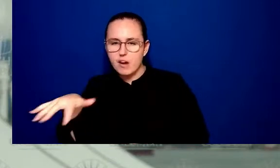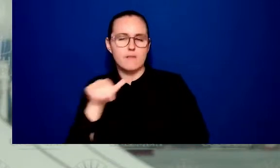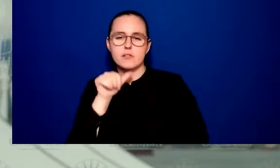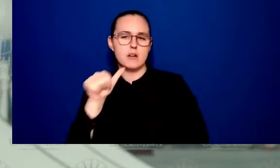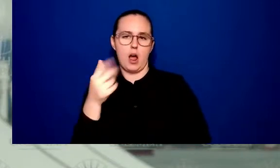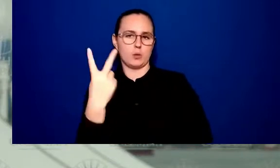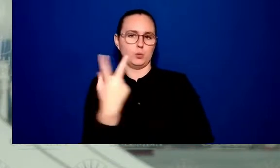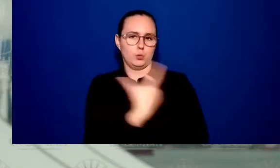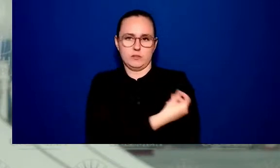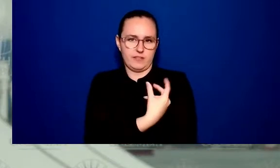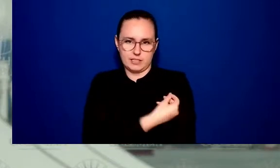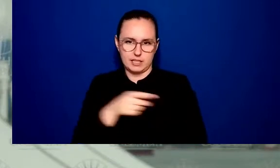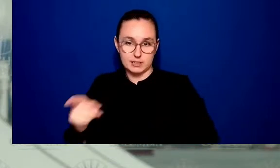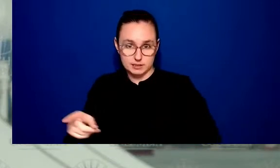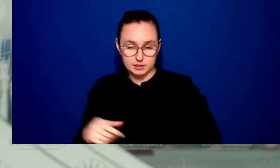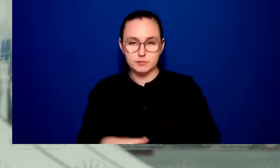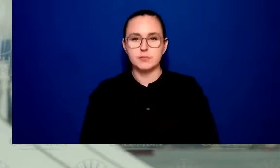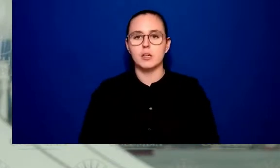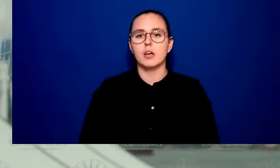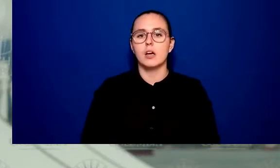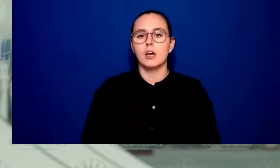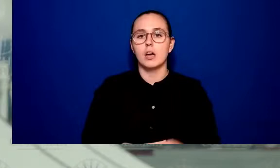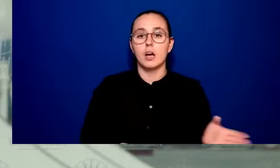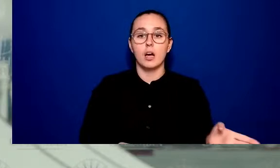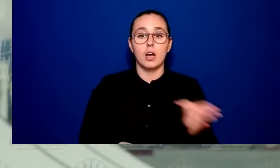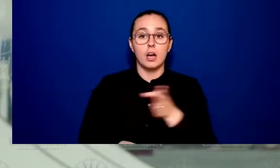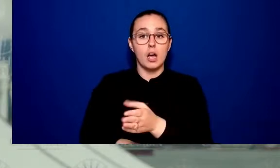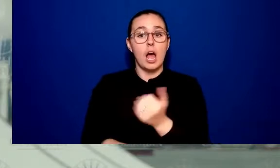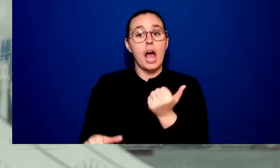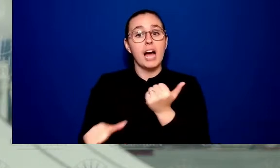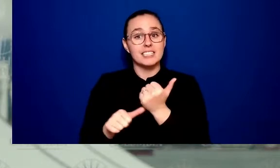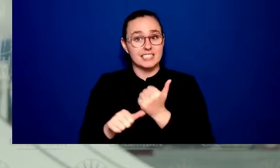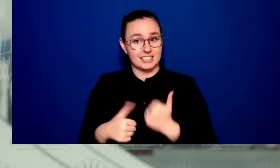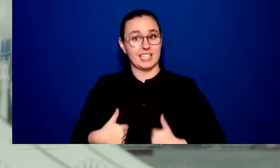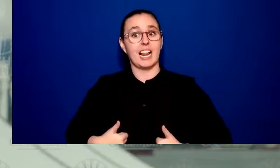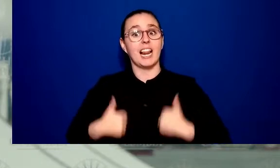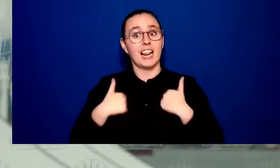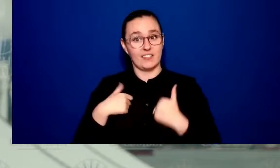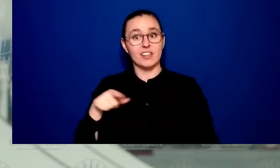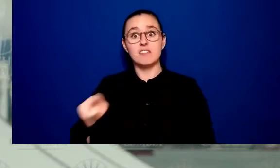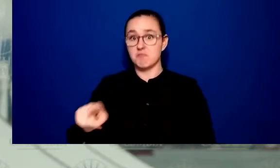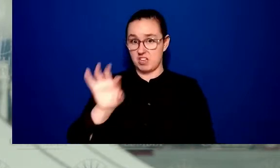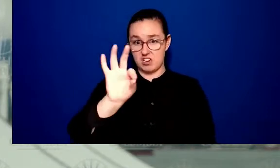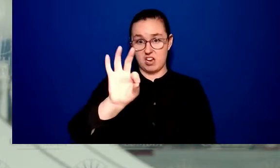Vaccination rates are slightly